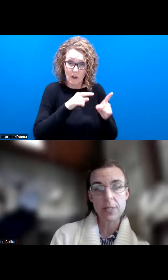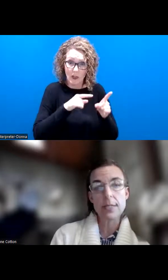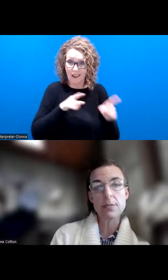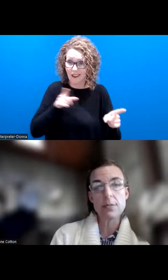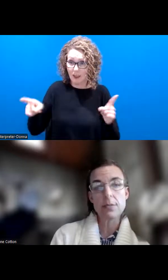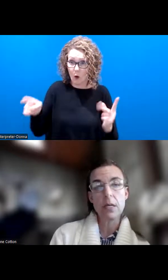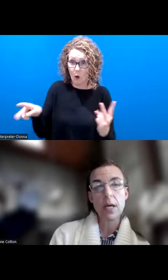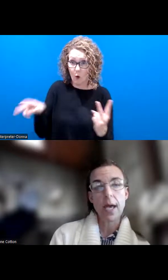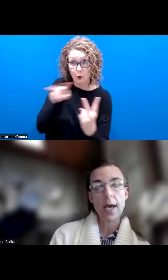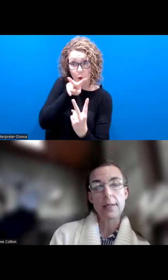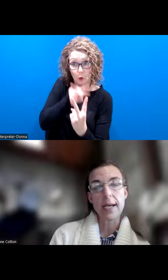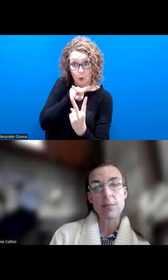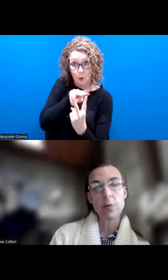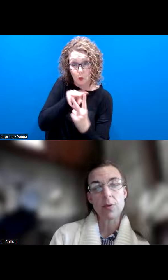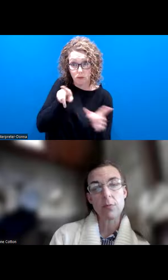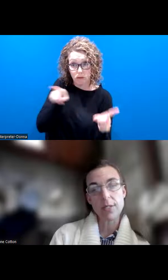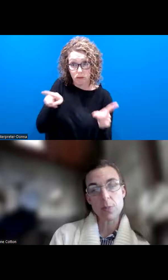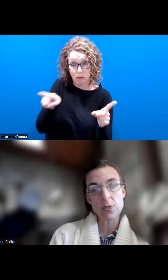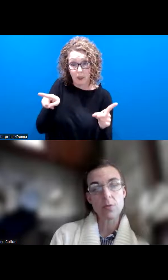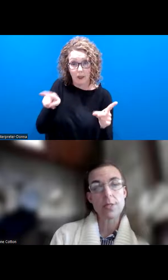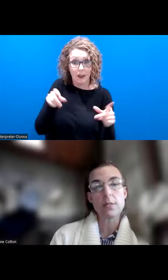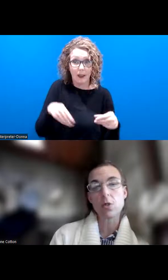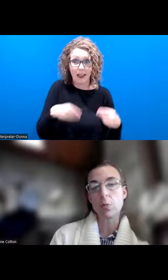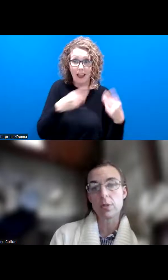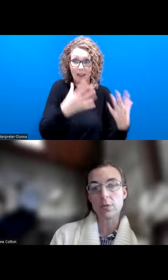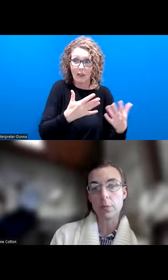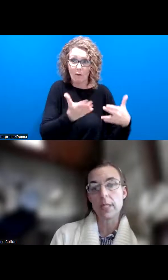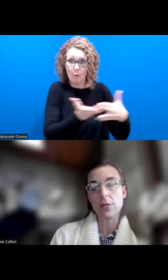talking about wages and benefits and retirement